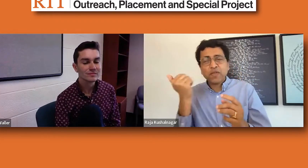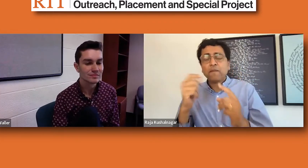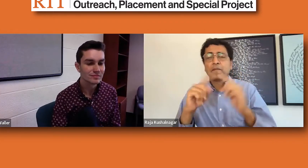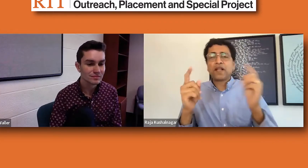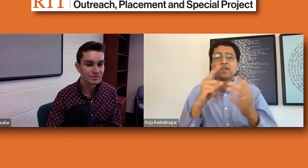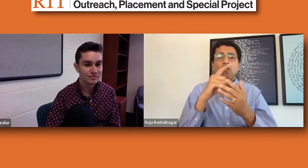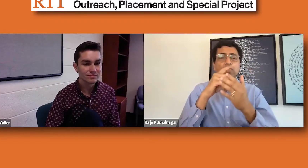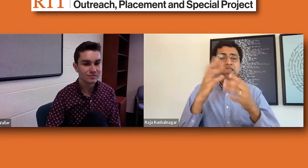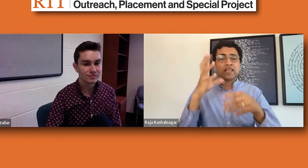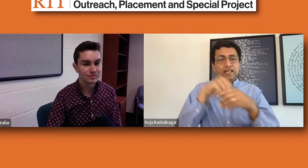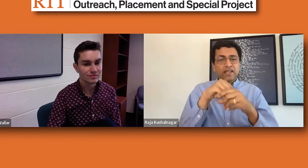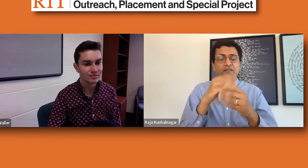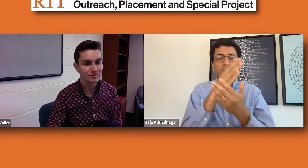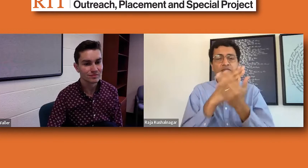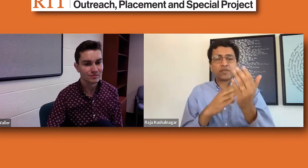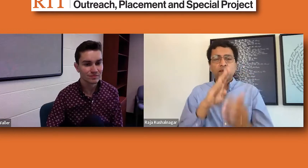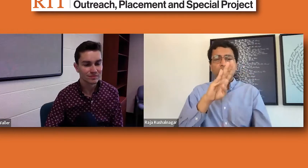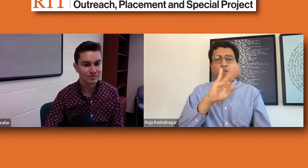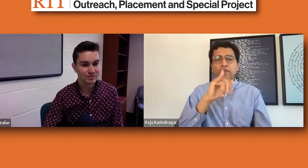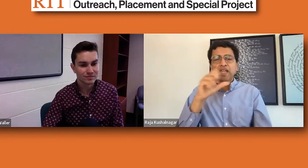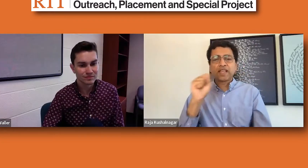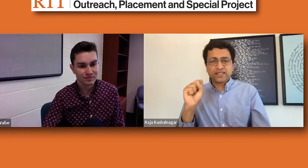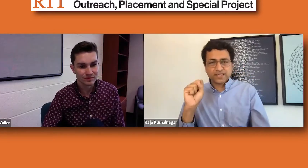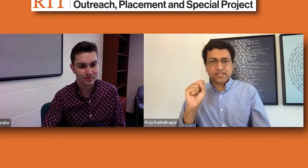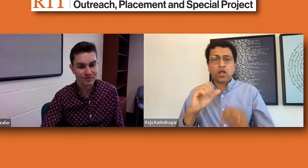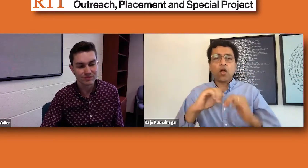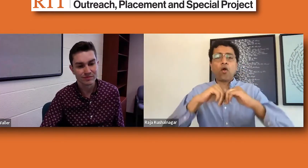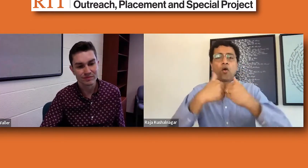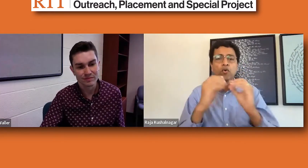some interpreters.